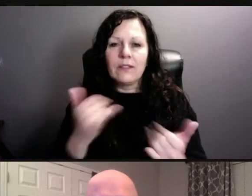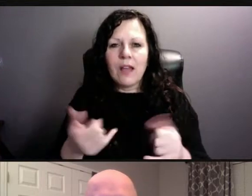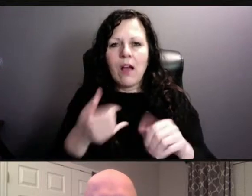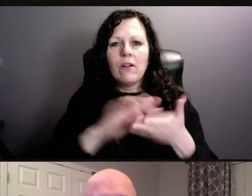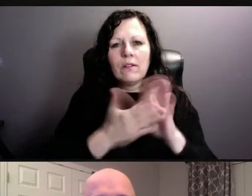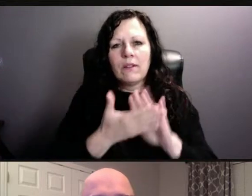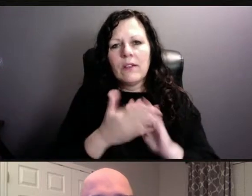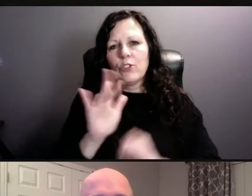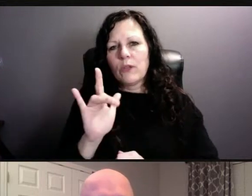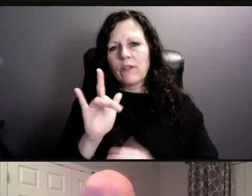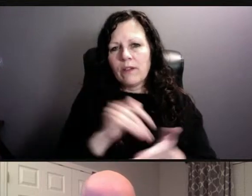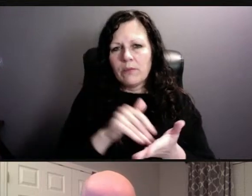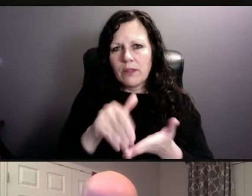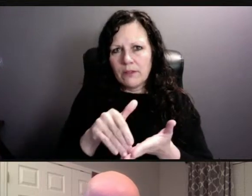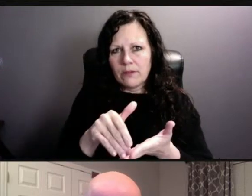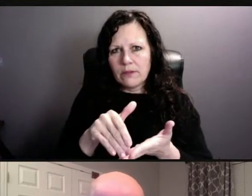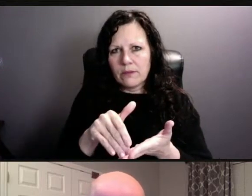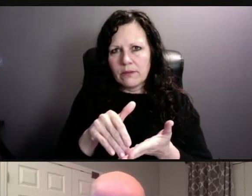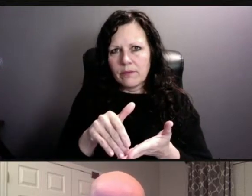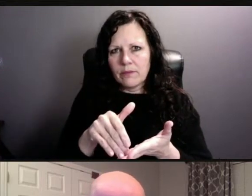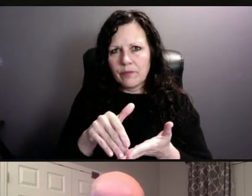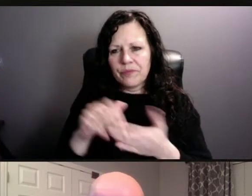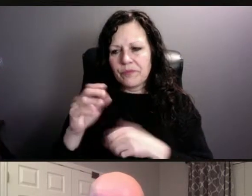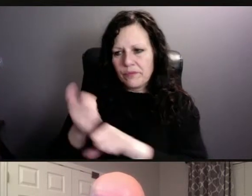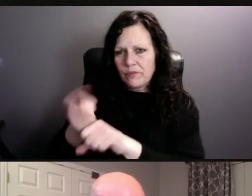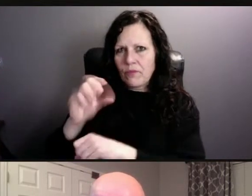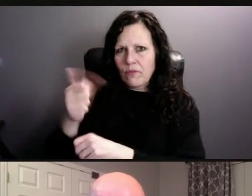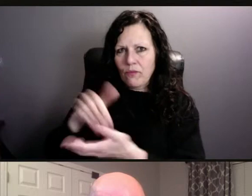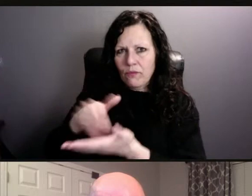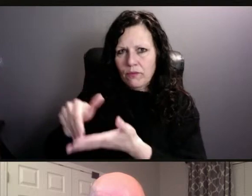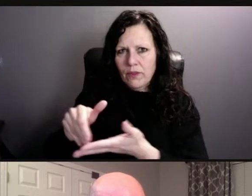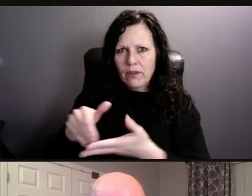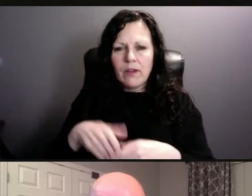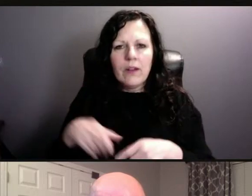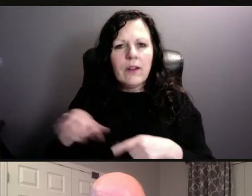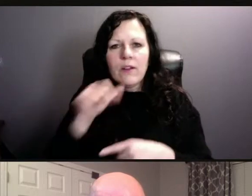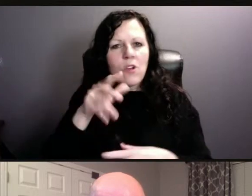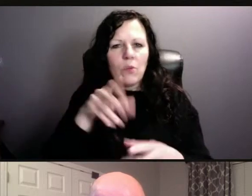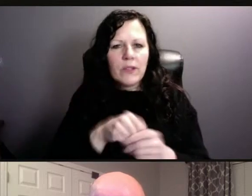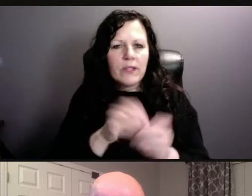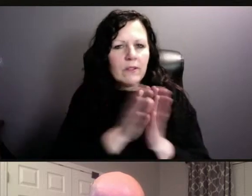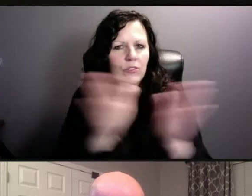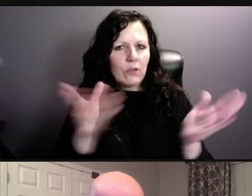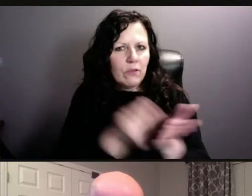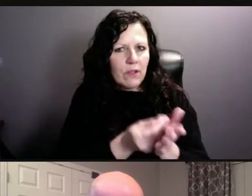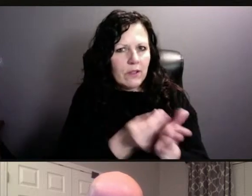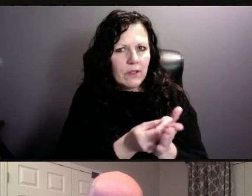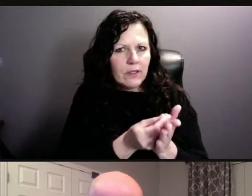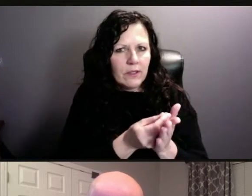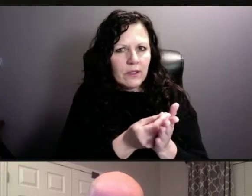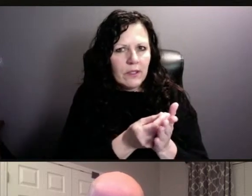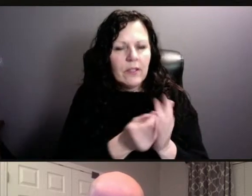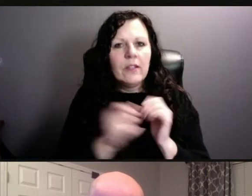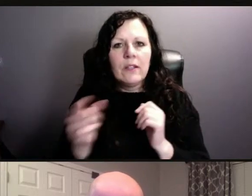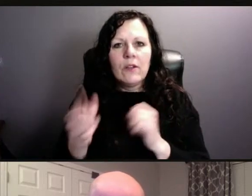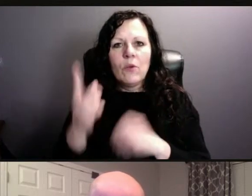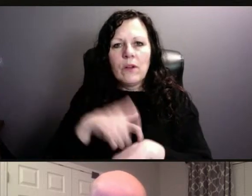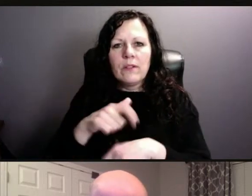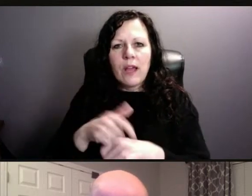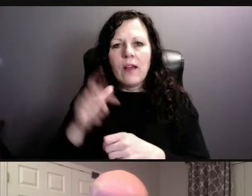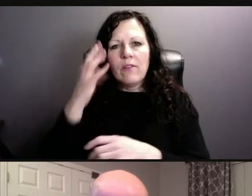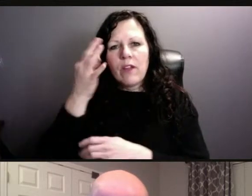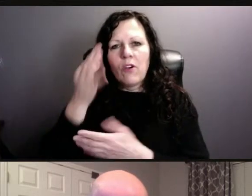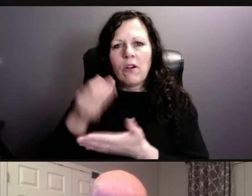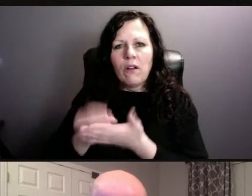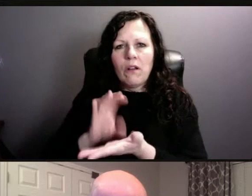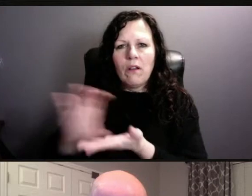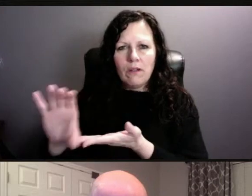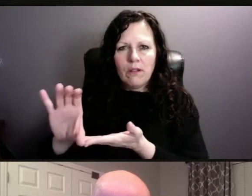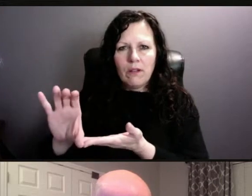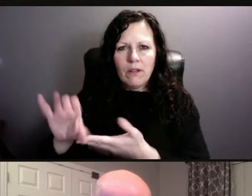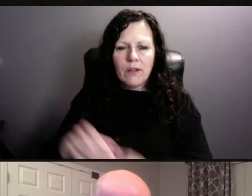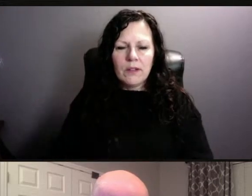SO THE DEFICITS 50 MILLION WITH